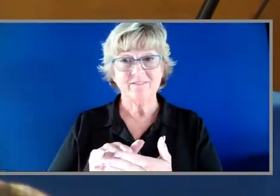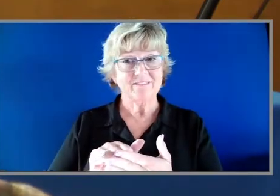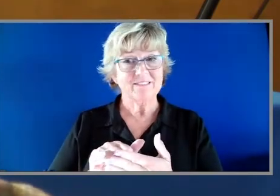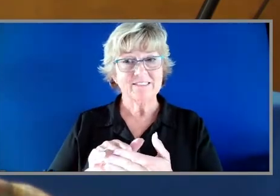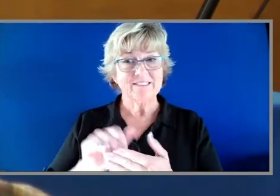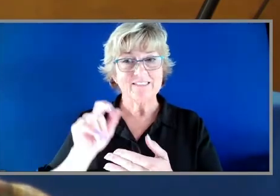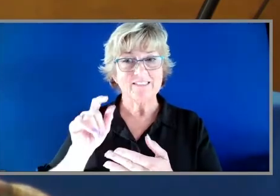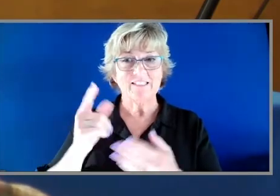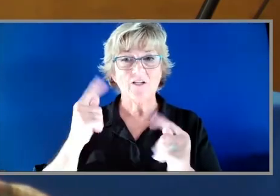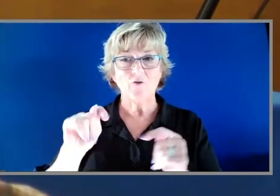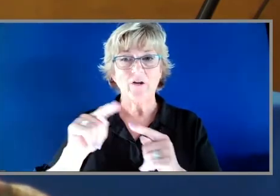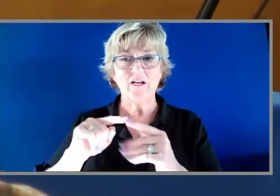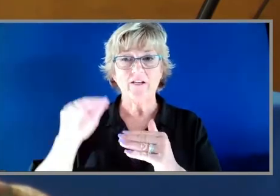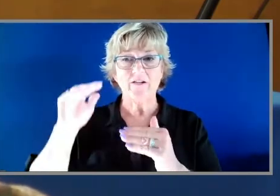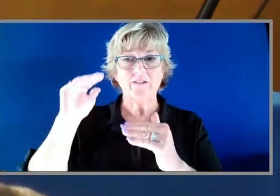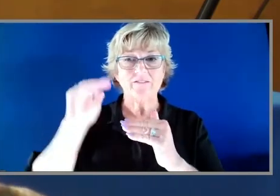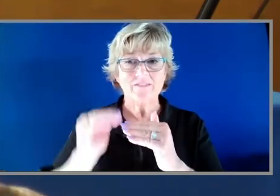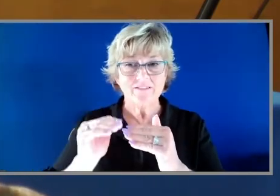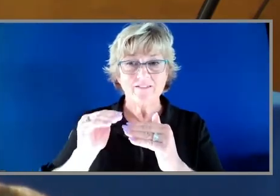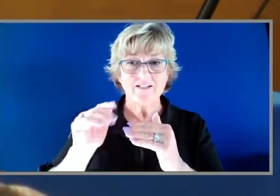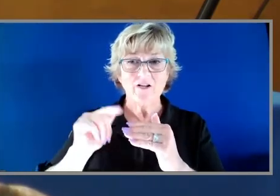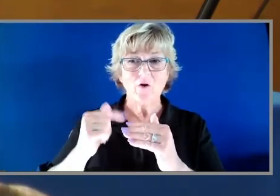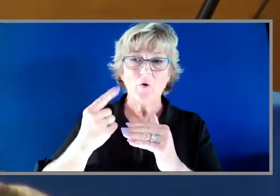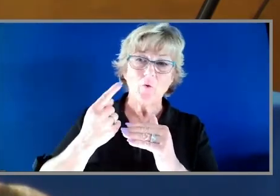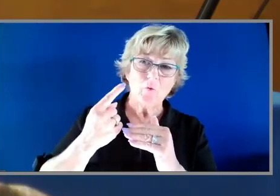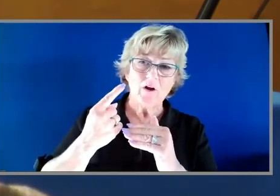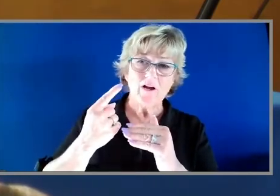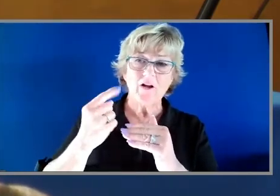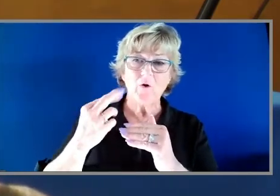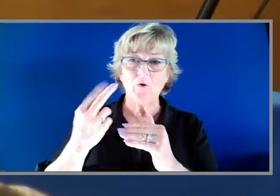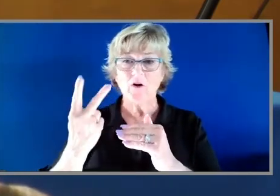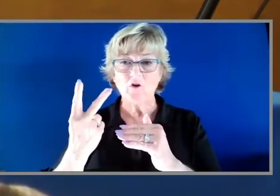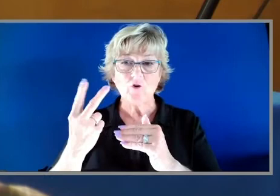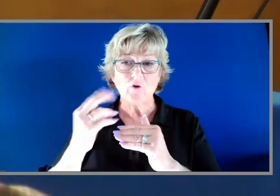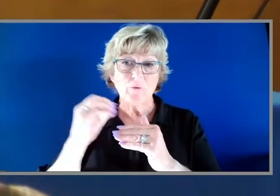Studio: That they try to keep that down to one or 2% so then and that's totally deviation.